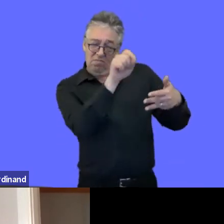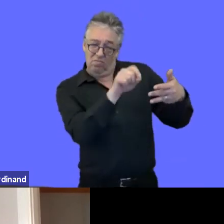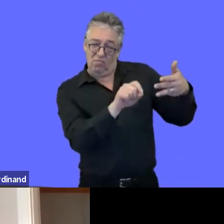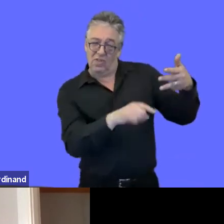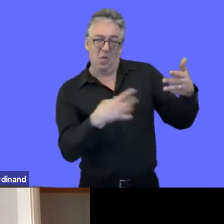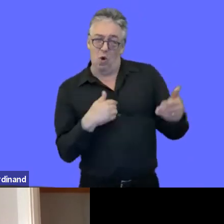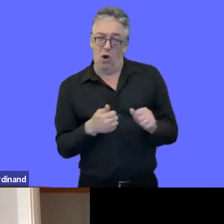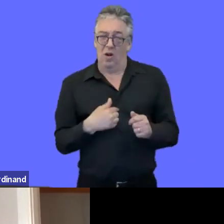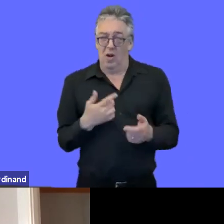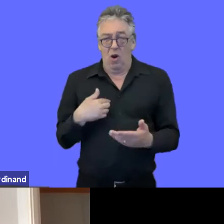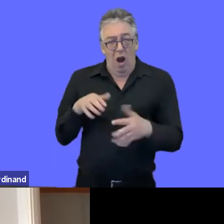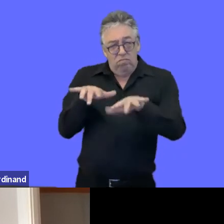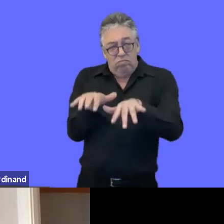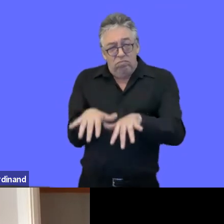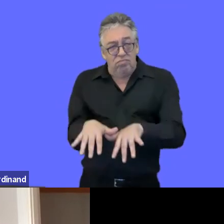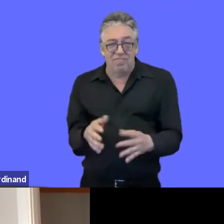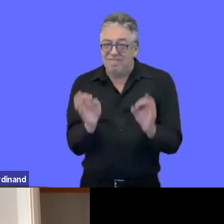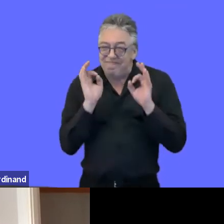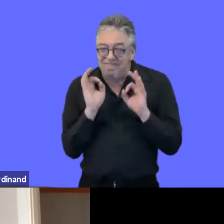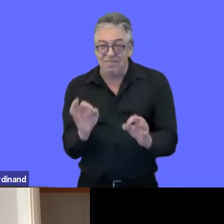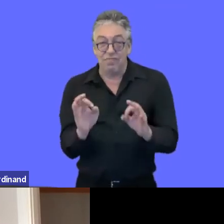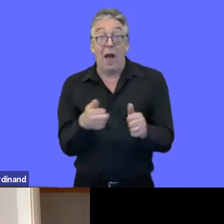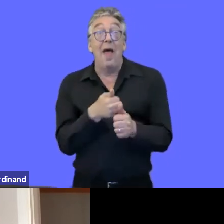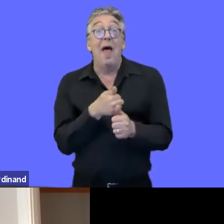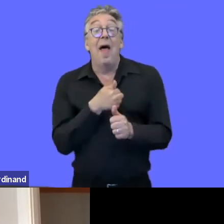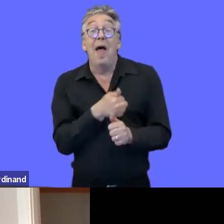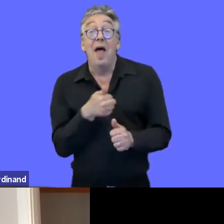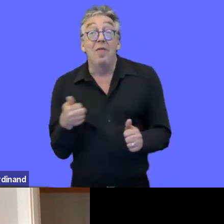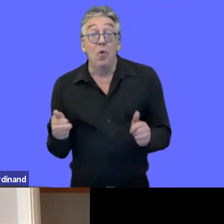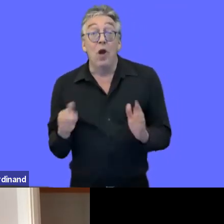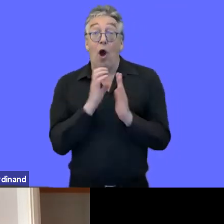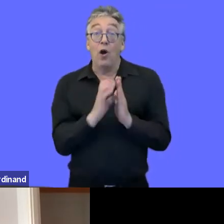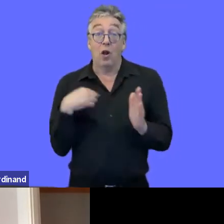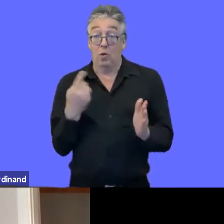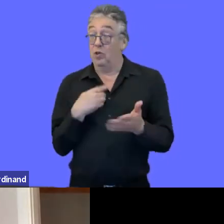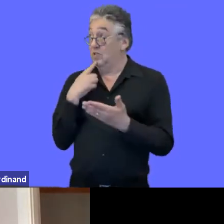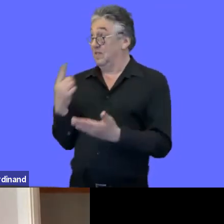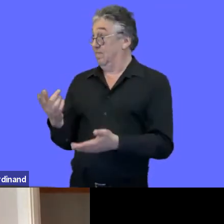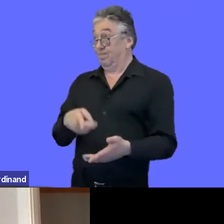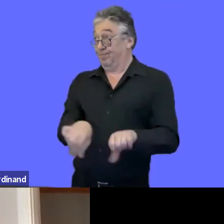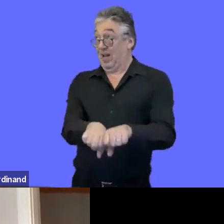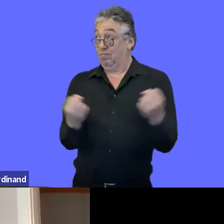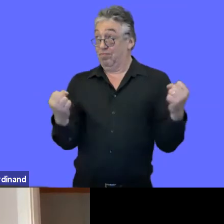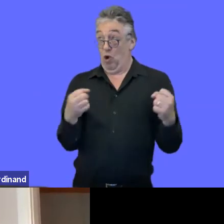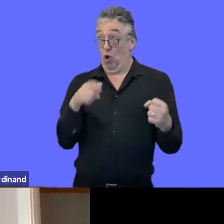We argued separately in relation to each article that the violations are habitual, widespread and deliberate,